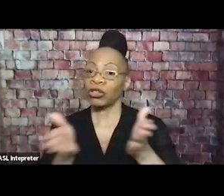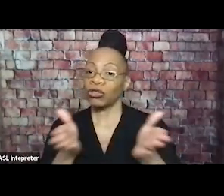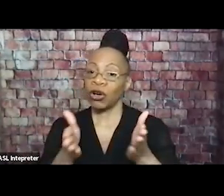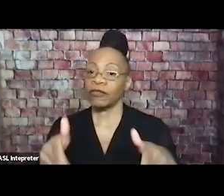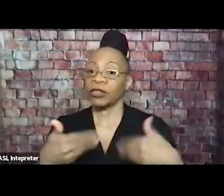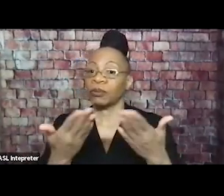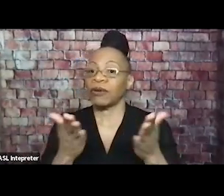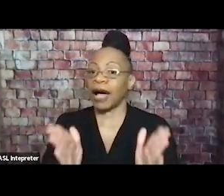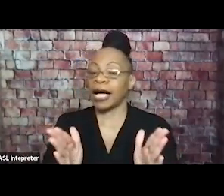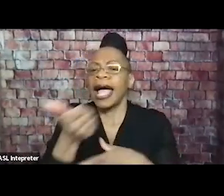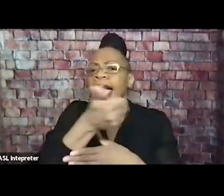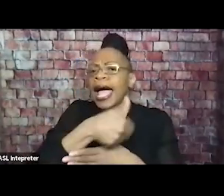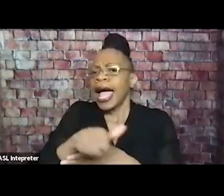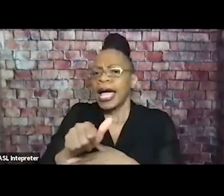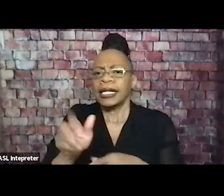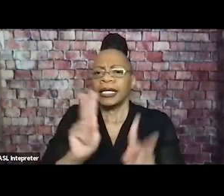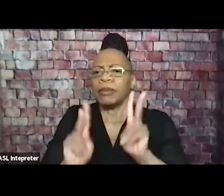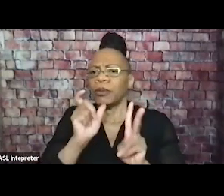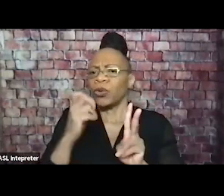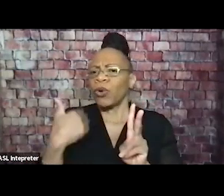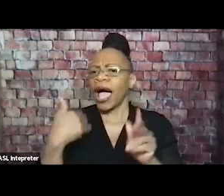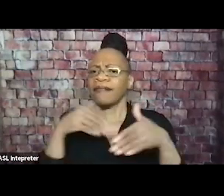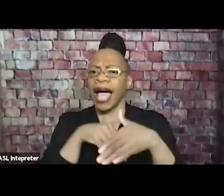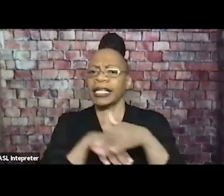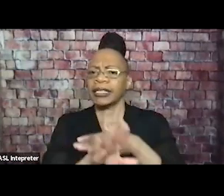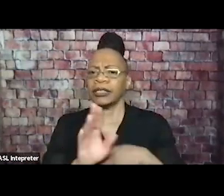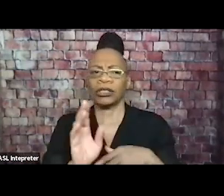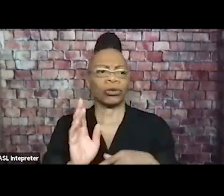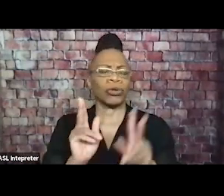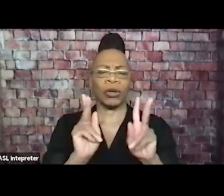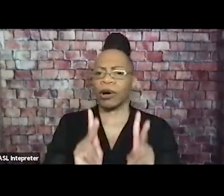that has any access to this individual, whether it be family members